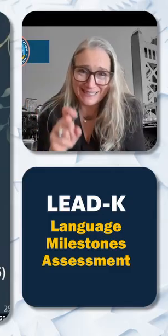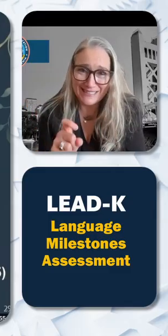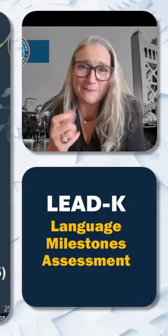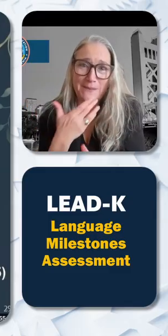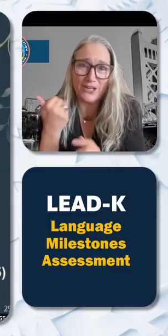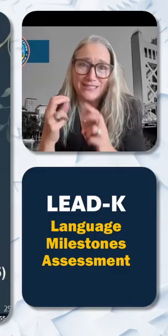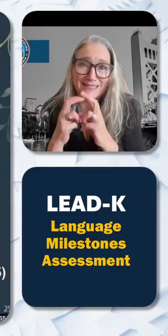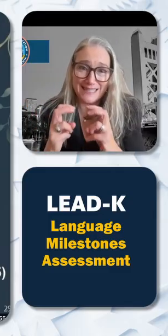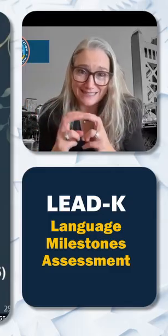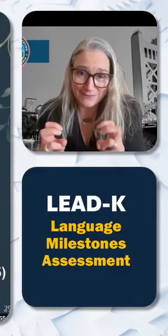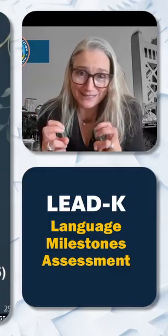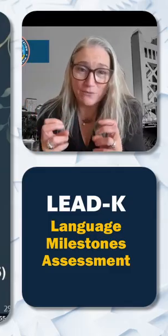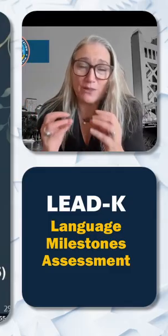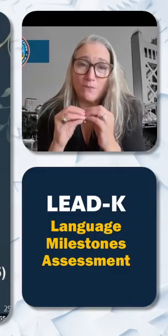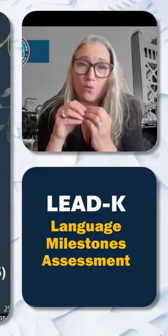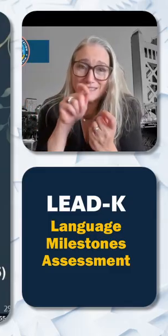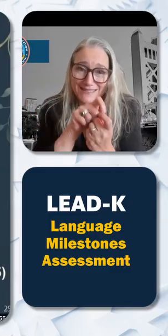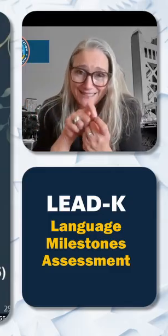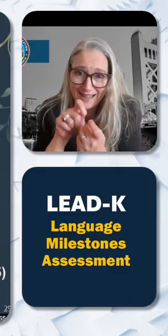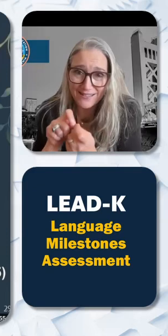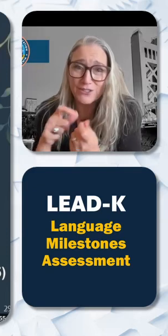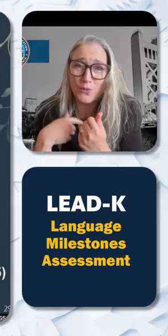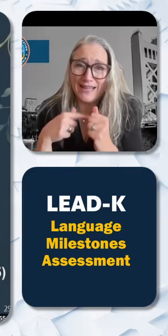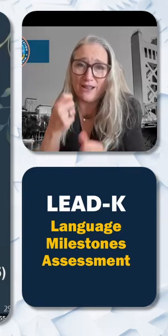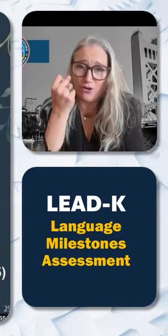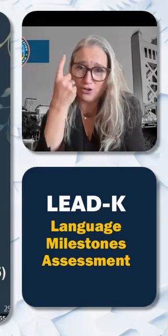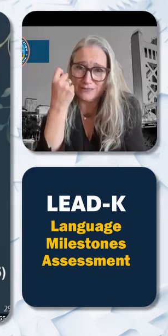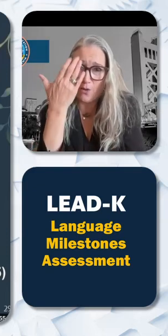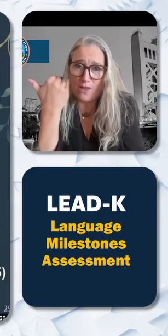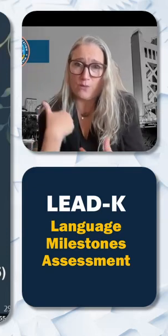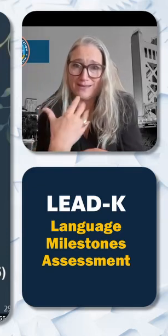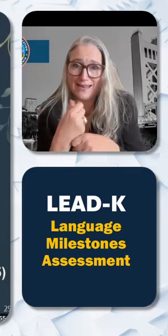this more, which means we need a better assessment involved. We need more details,